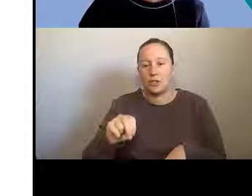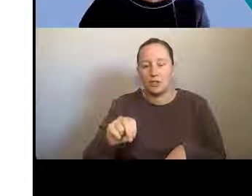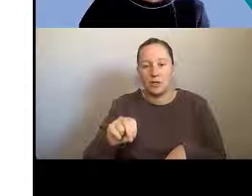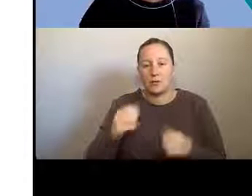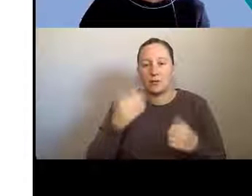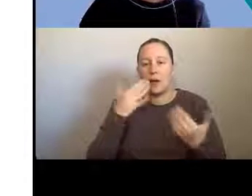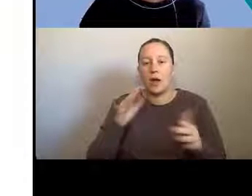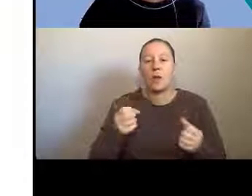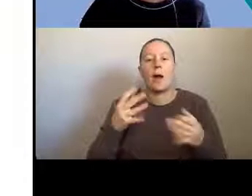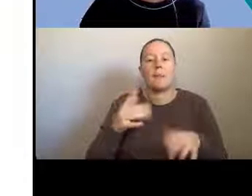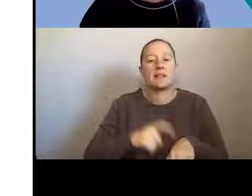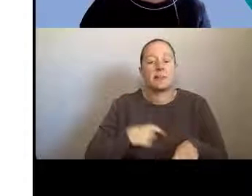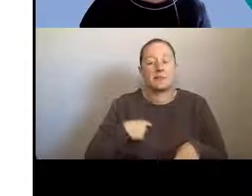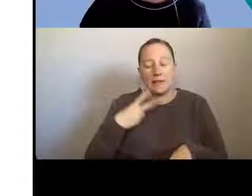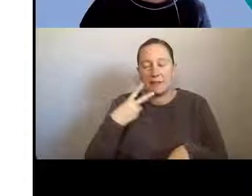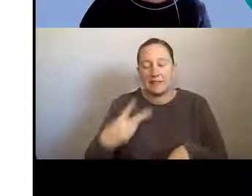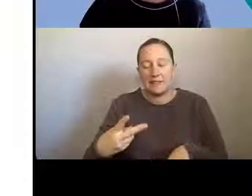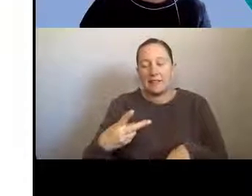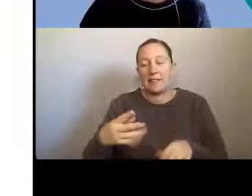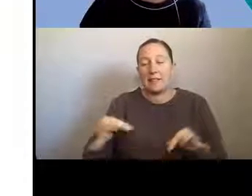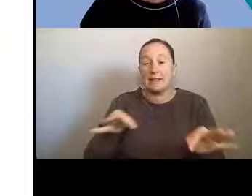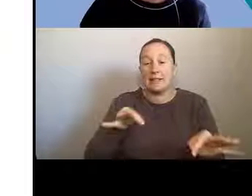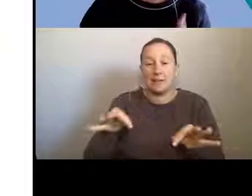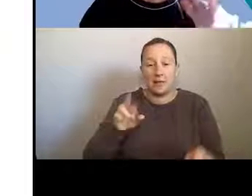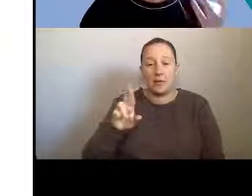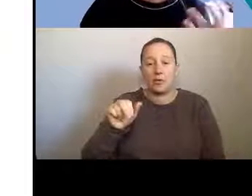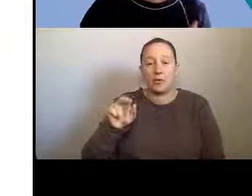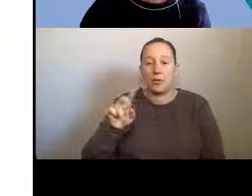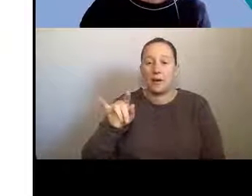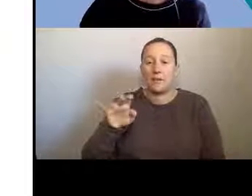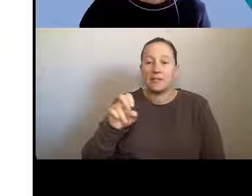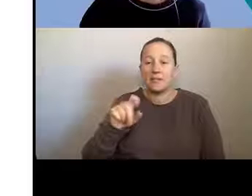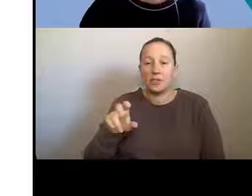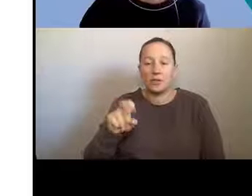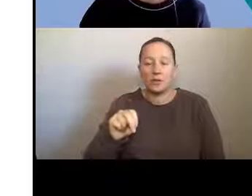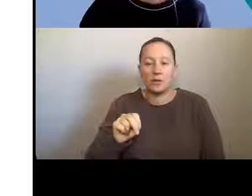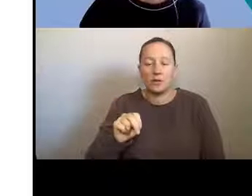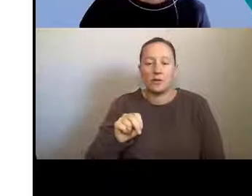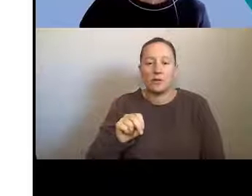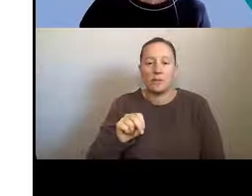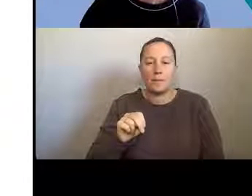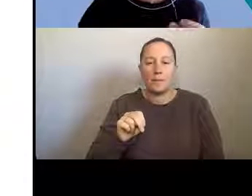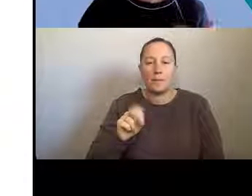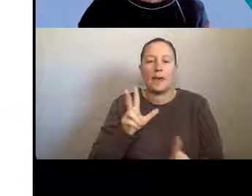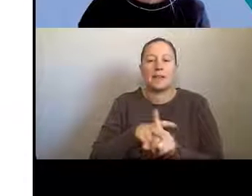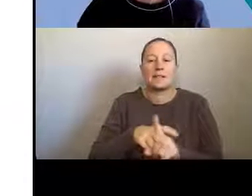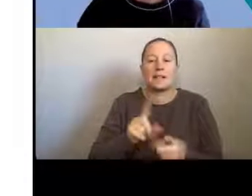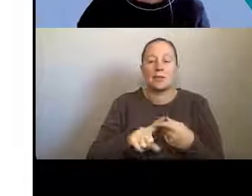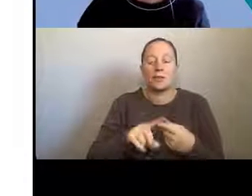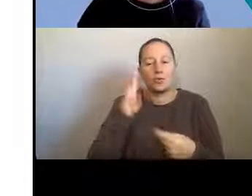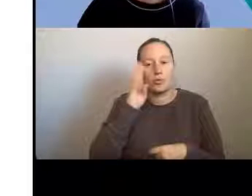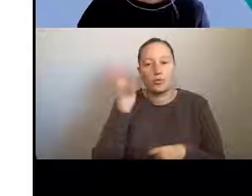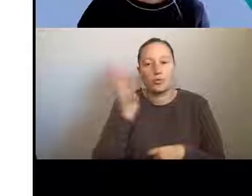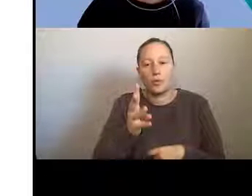I've seen that describe randomization as, quote, assignment to a random group, like a flip of a coin, end quote.